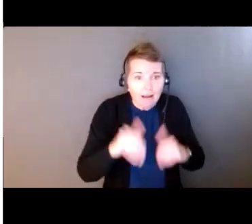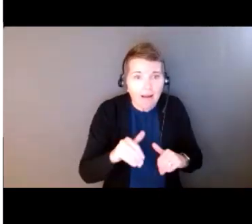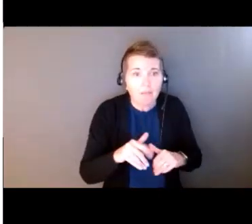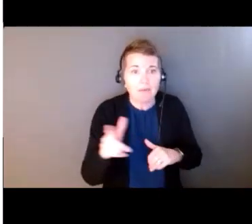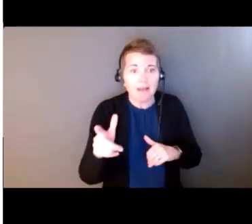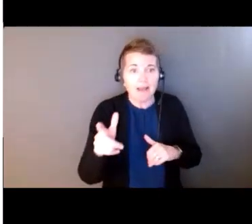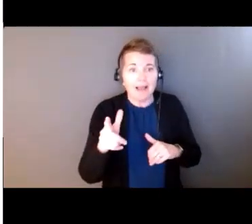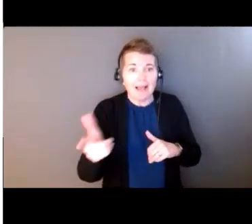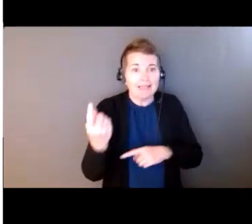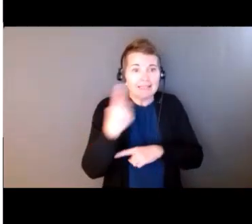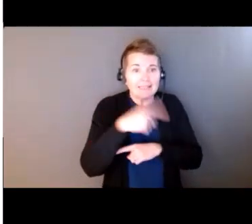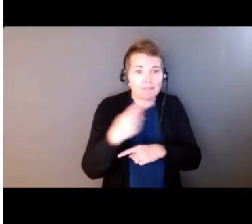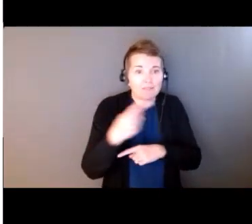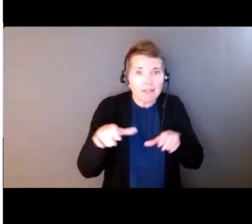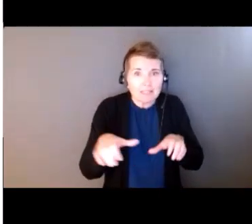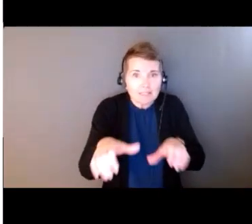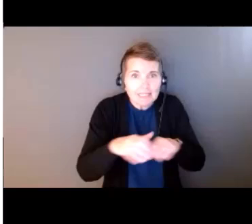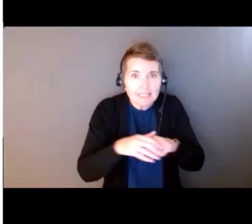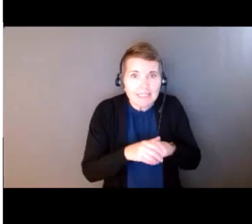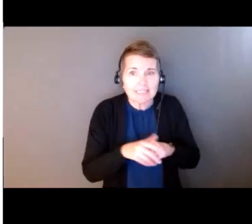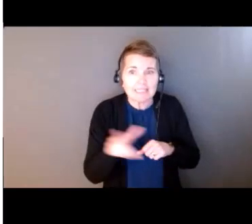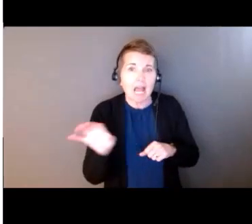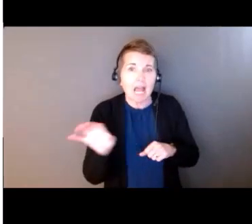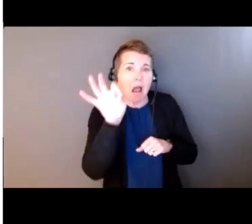when responding to some of the questions that they will see here.